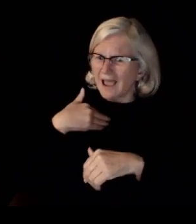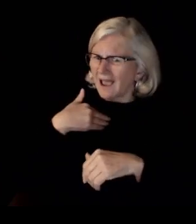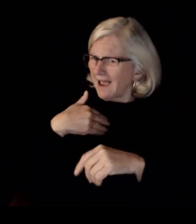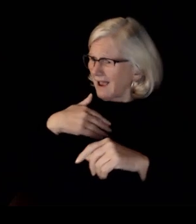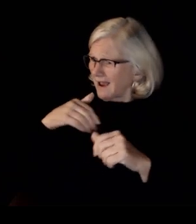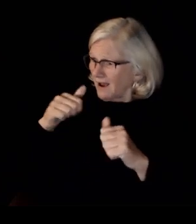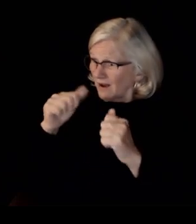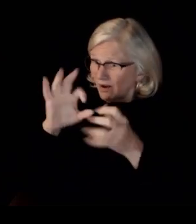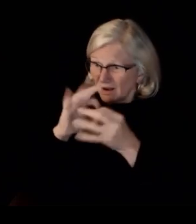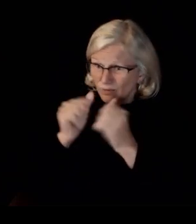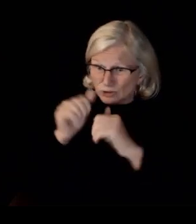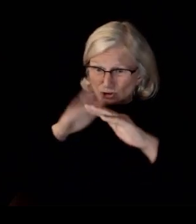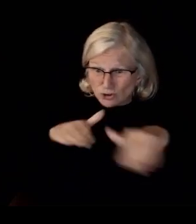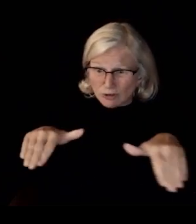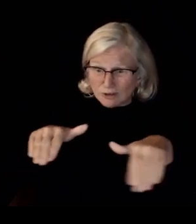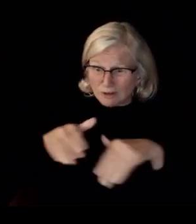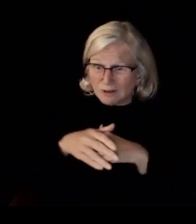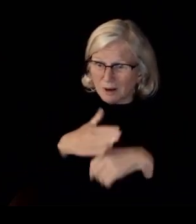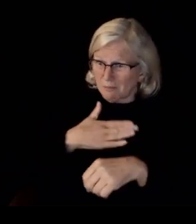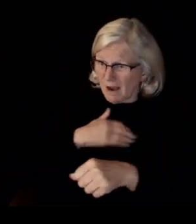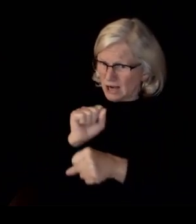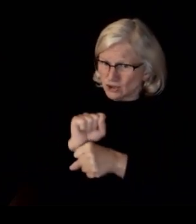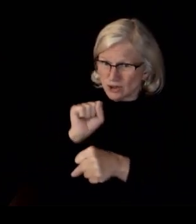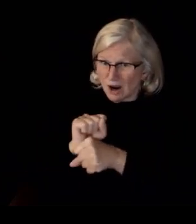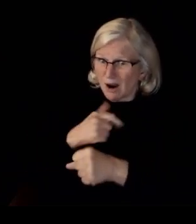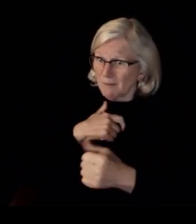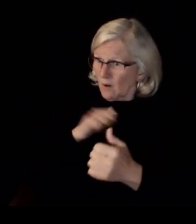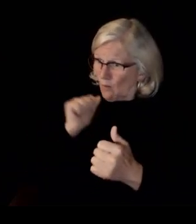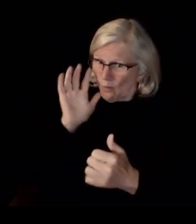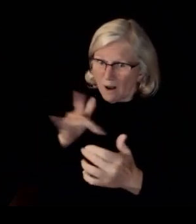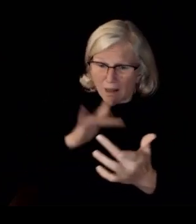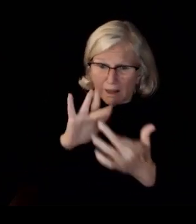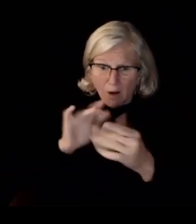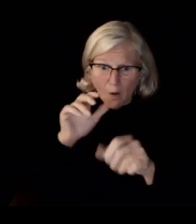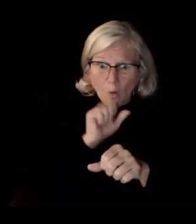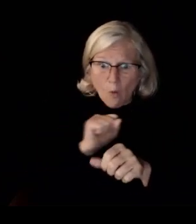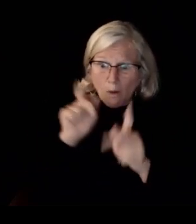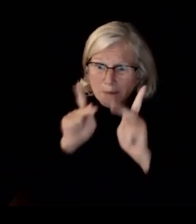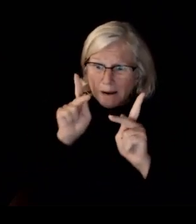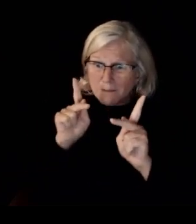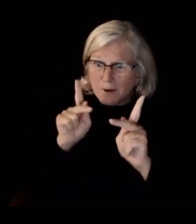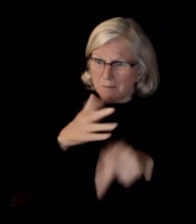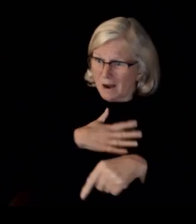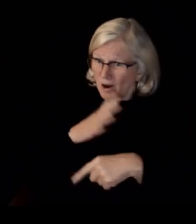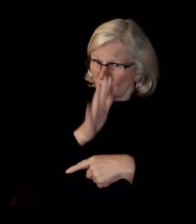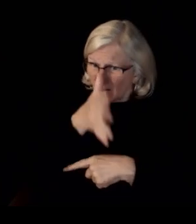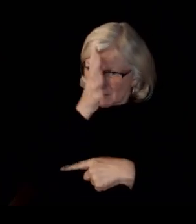elderly grandparents? Consider all those roles because one of the things that we're seeing